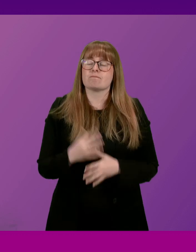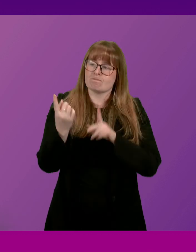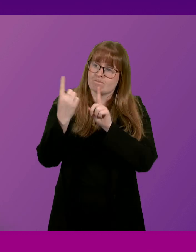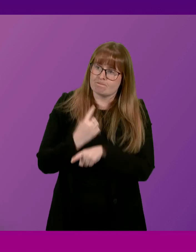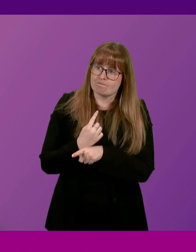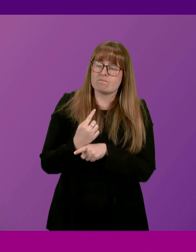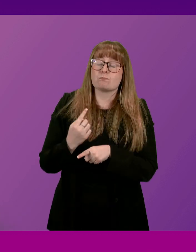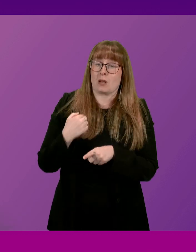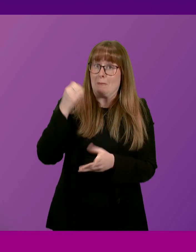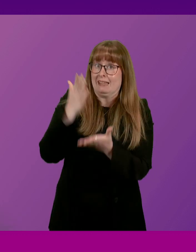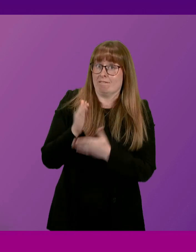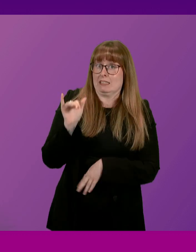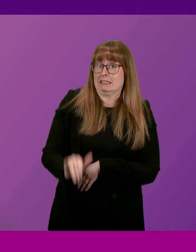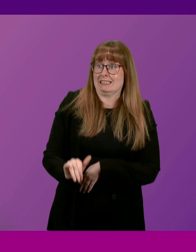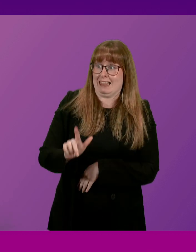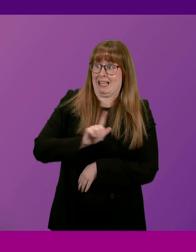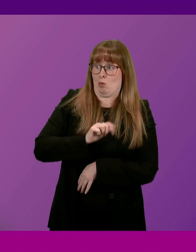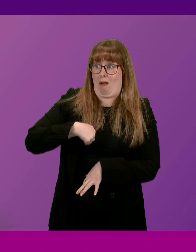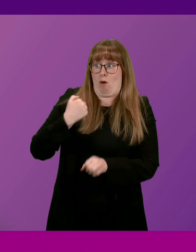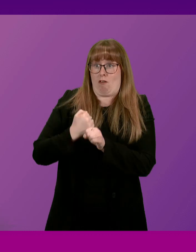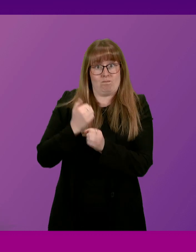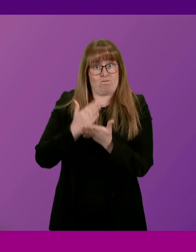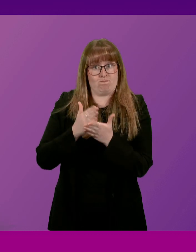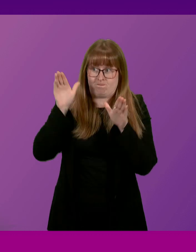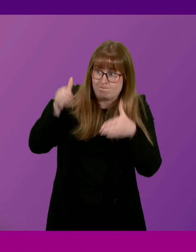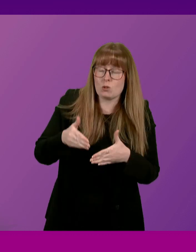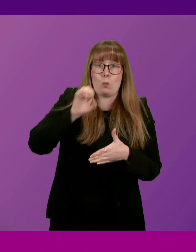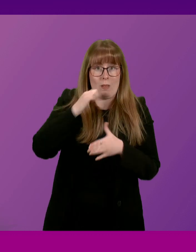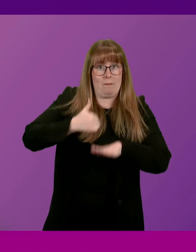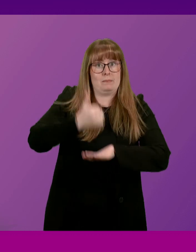I do believe that, and that system is what the Government is determined to ensure is in place.